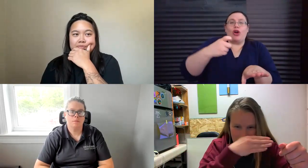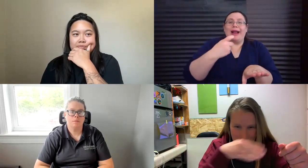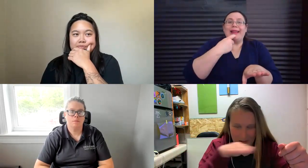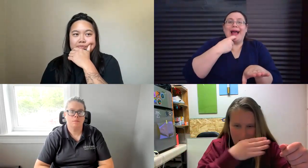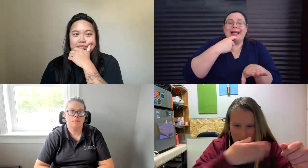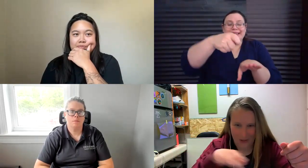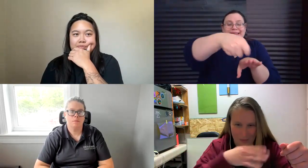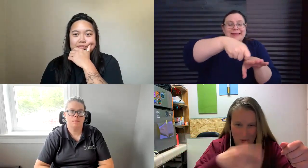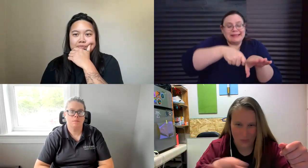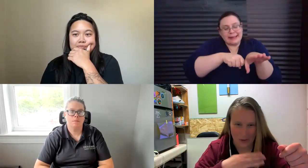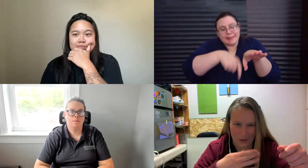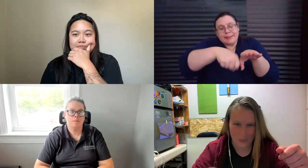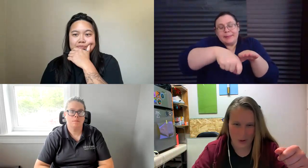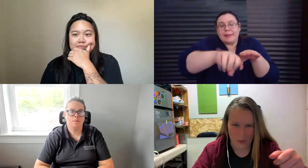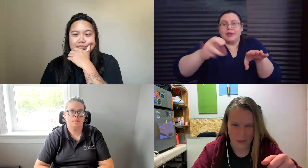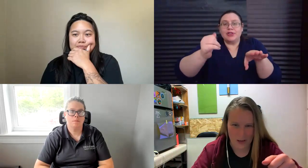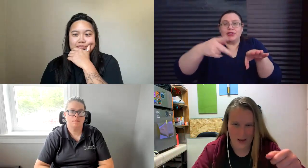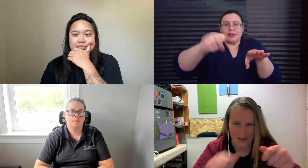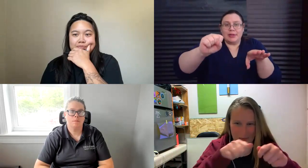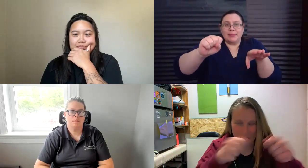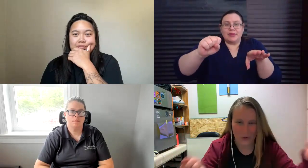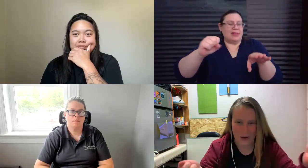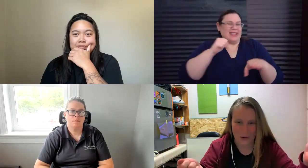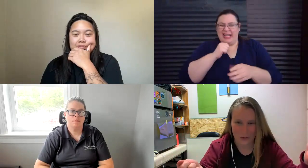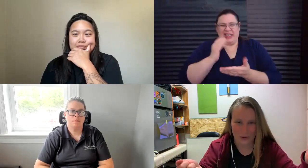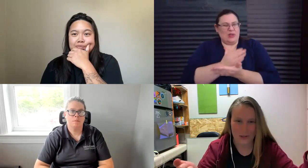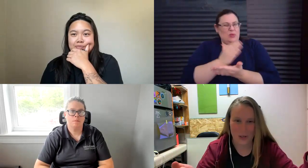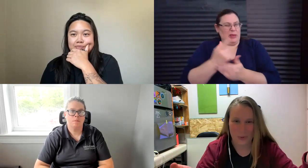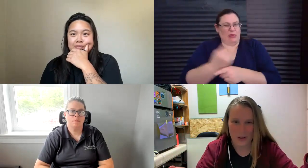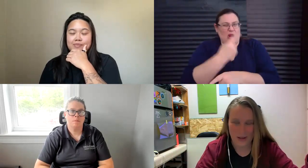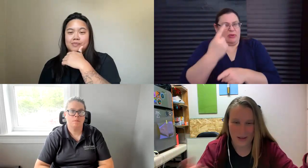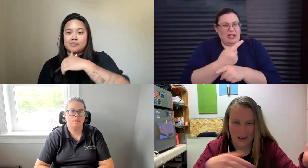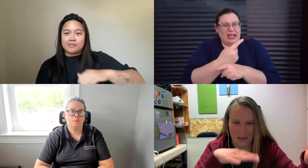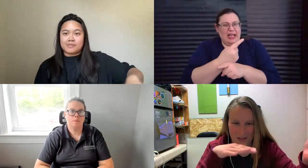it because I didn't sweep it properly. And it would break over the chip.